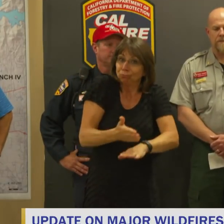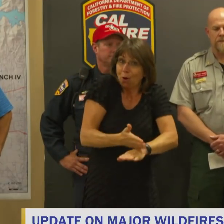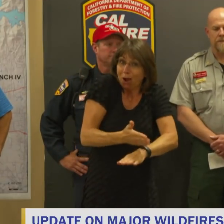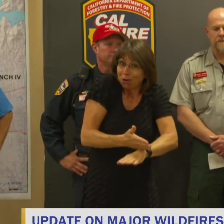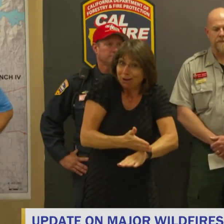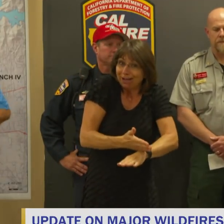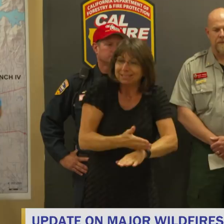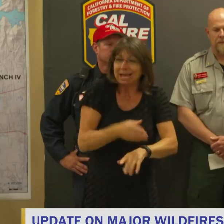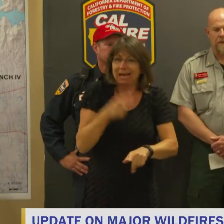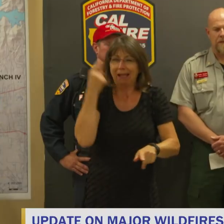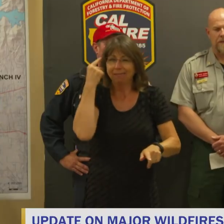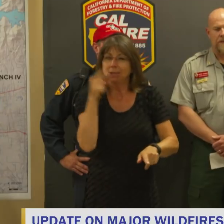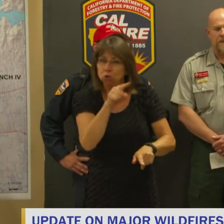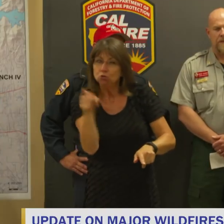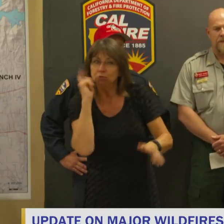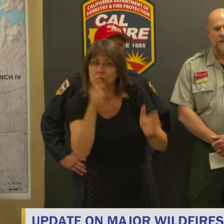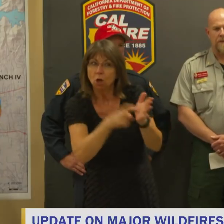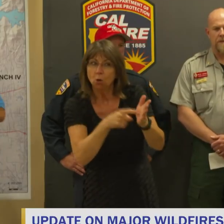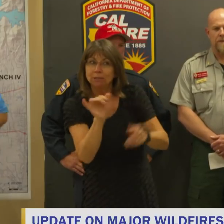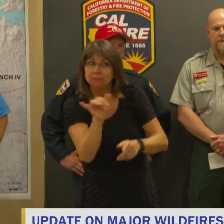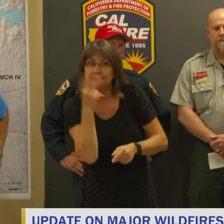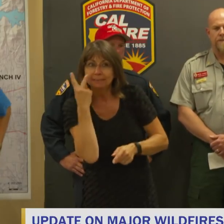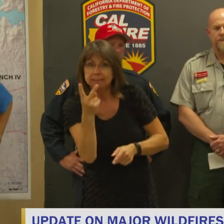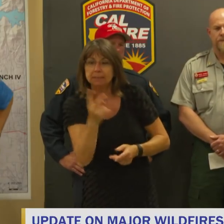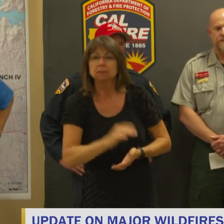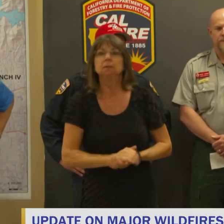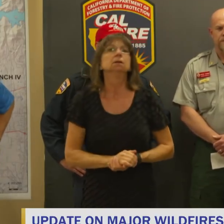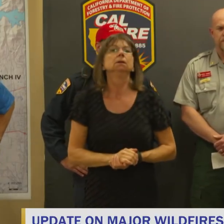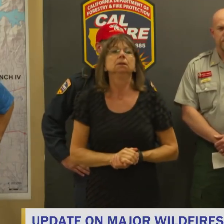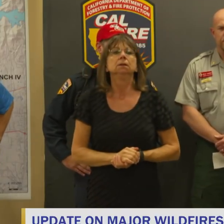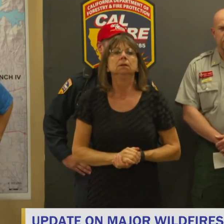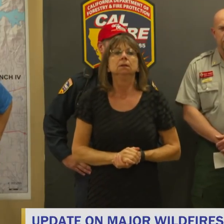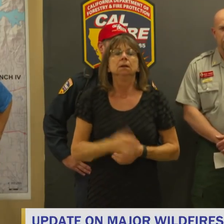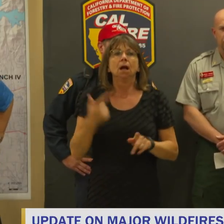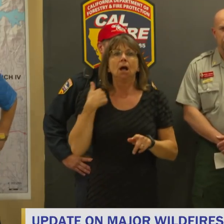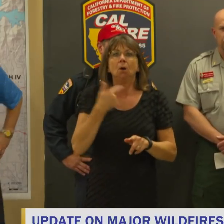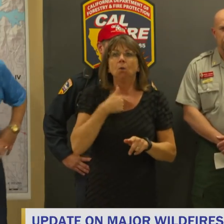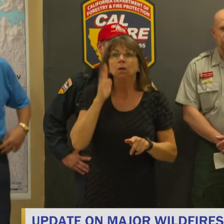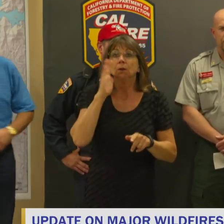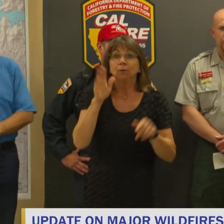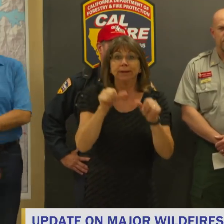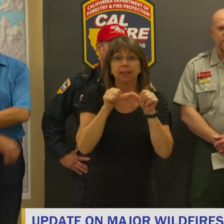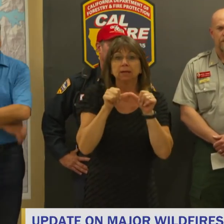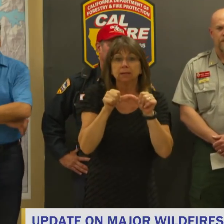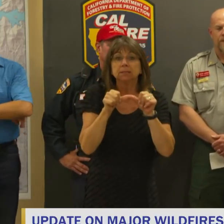that as we move around the fire we're going to continue to work hard to get